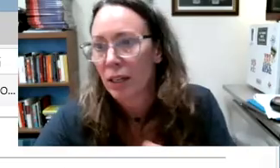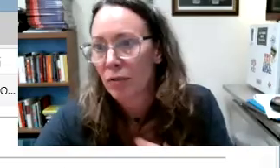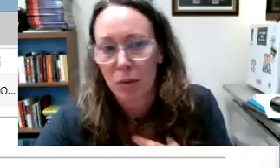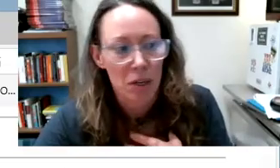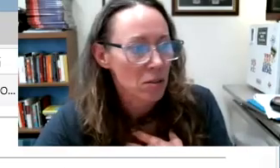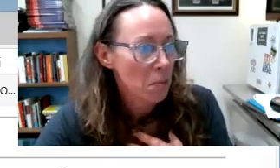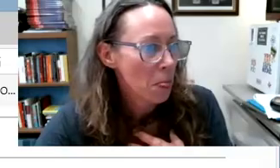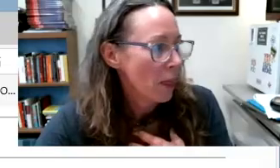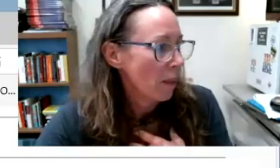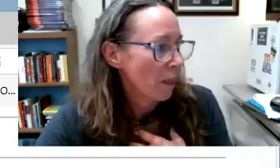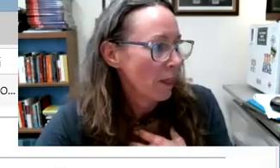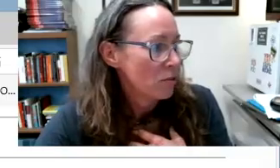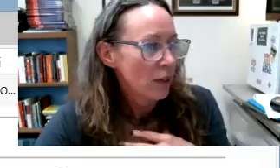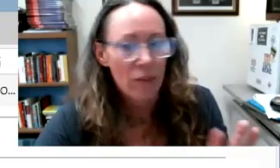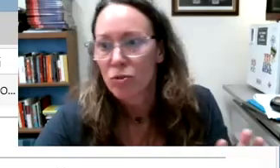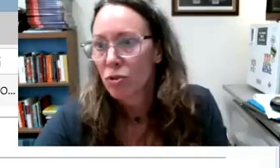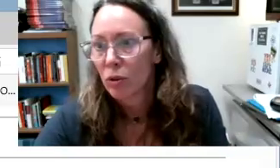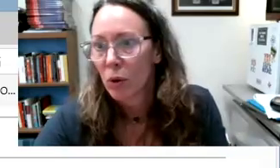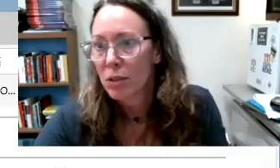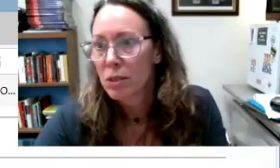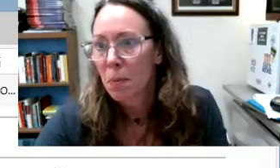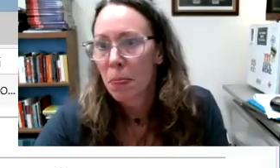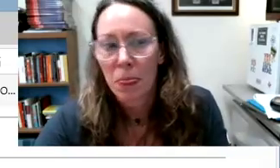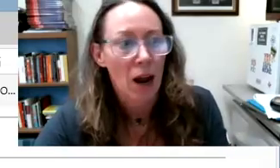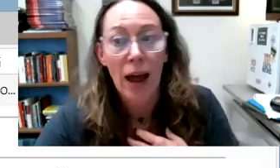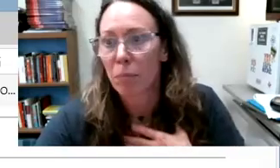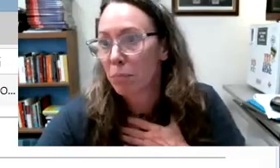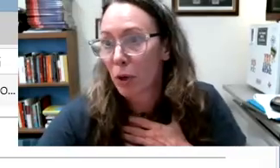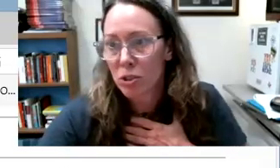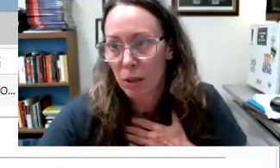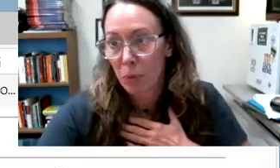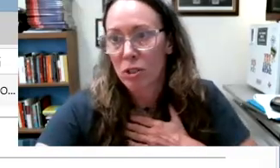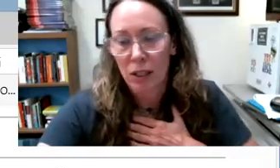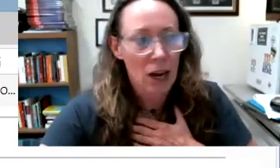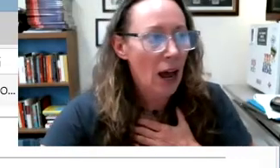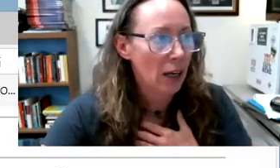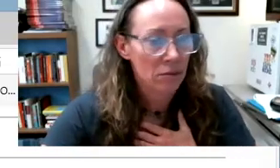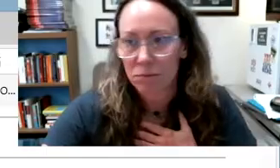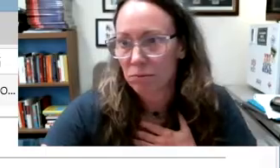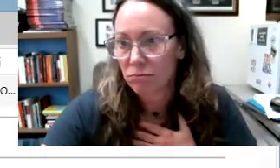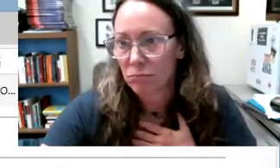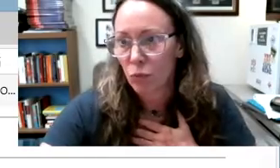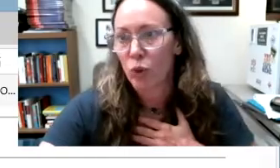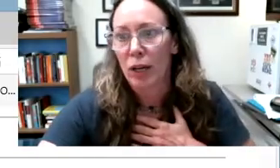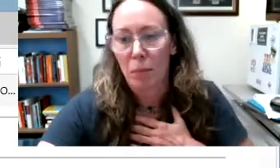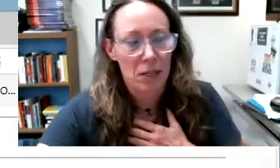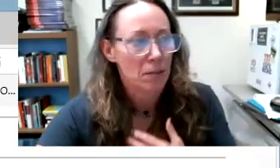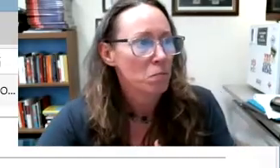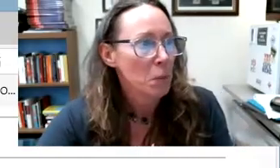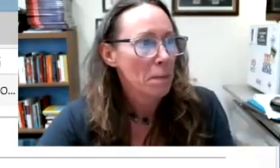I get enough emails. So yeah, those are the only ones personally that I would recommend.